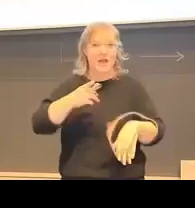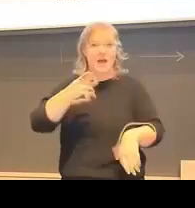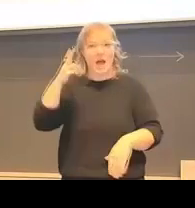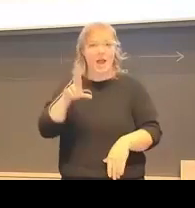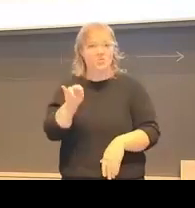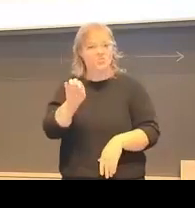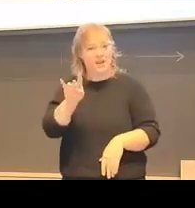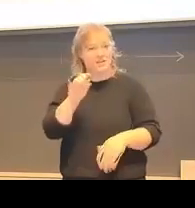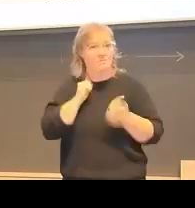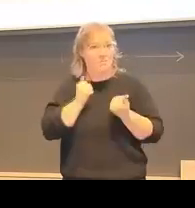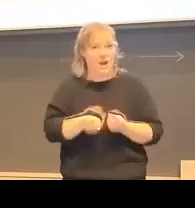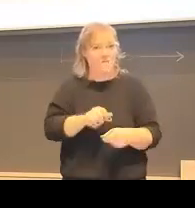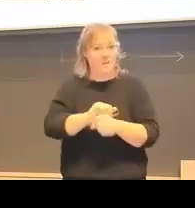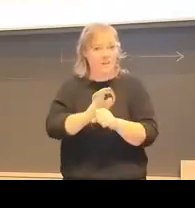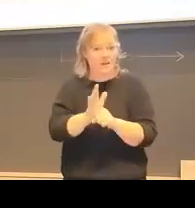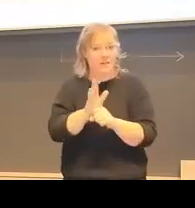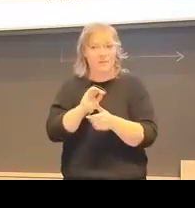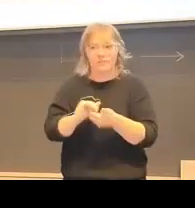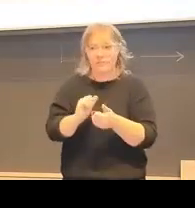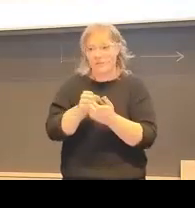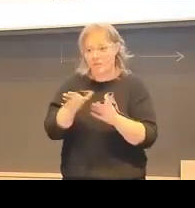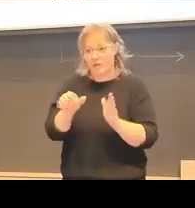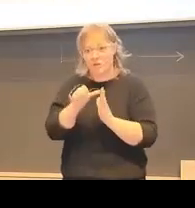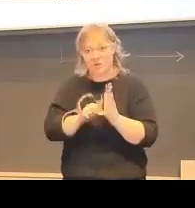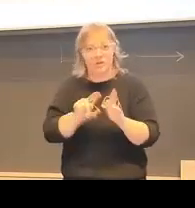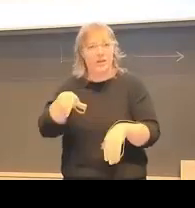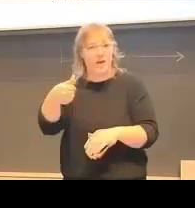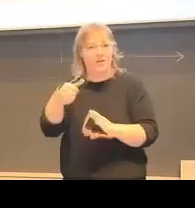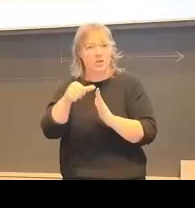pandemic we are working with General surgery and other surgical Subs Specialties to expand